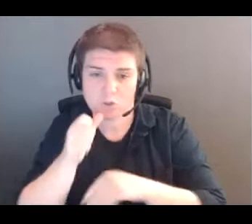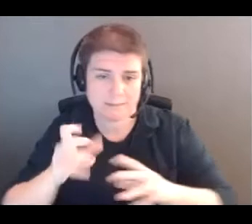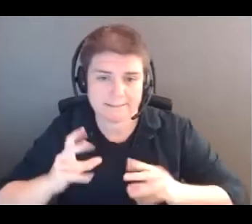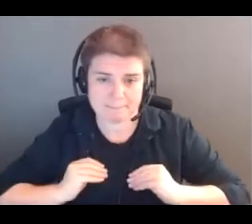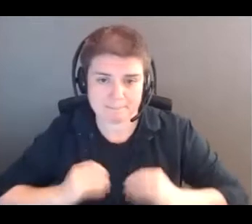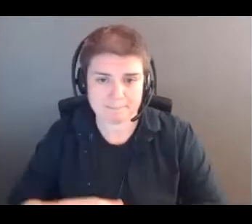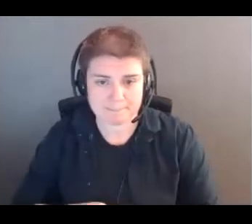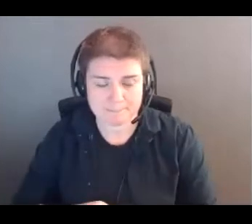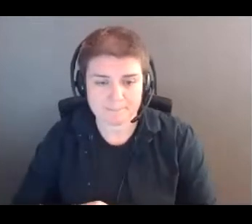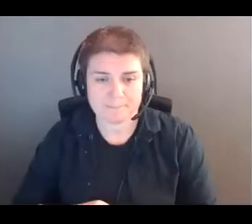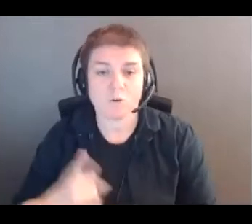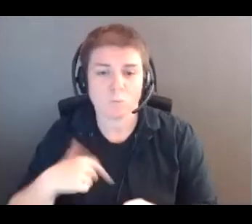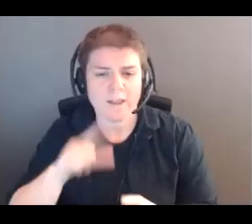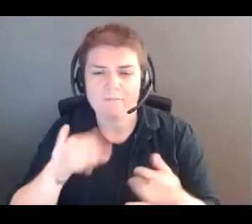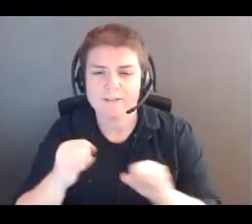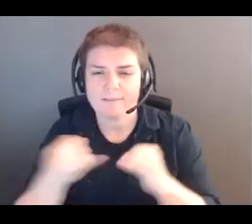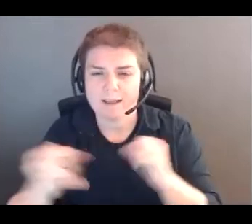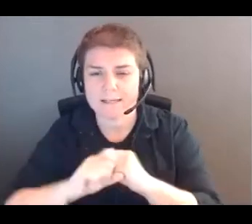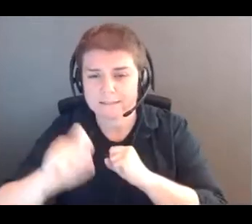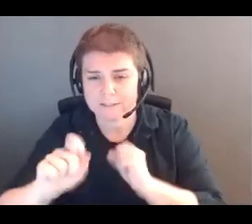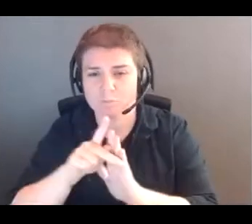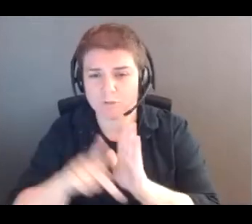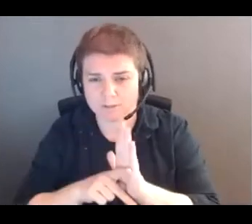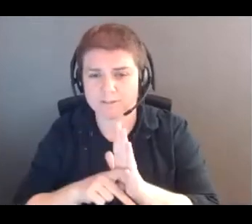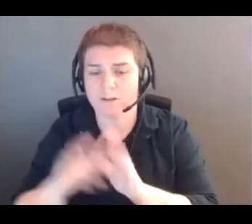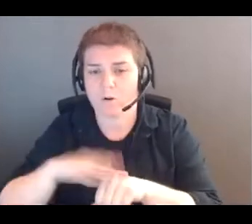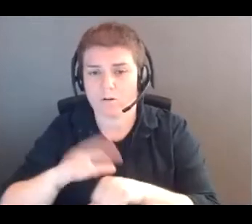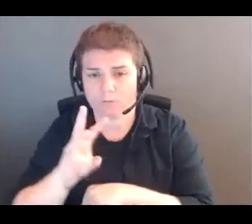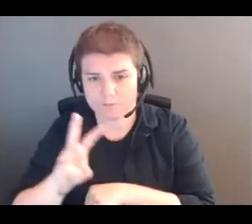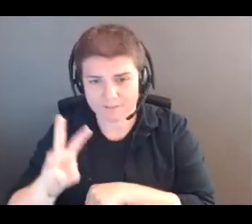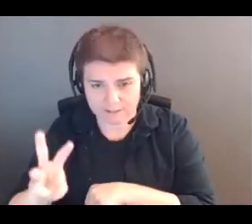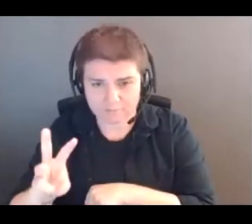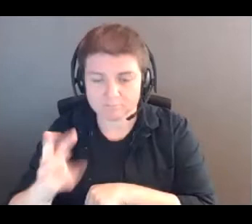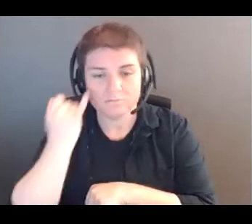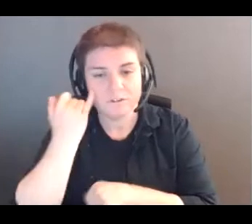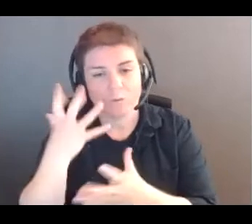a Deadline Extension Policy available on our website for more information about extensions.